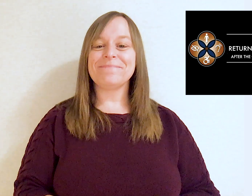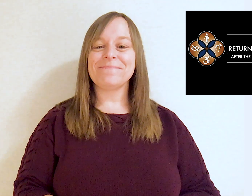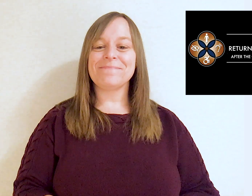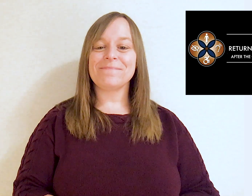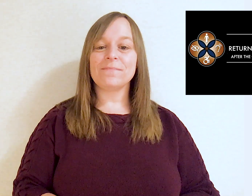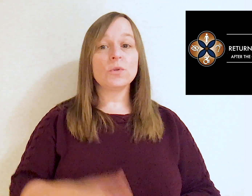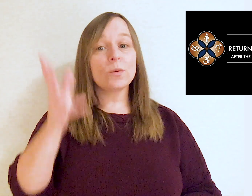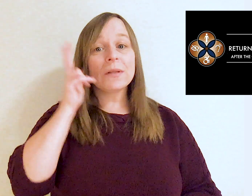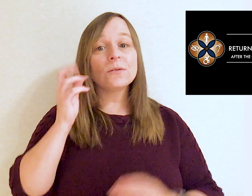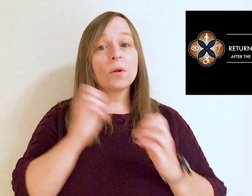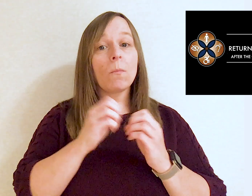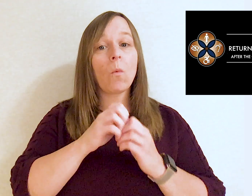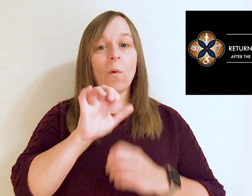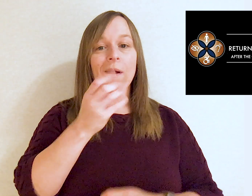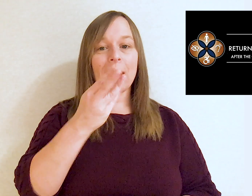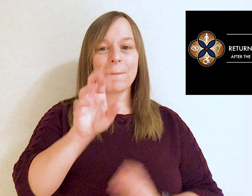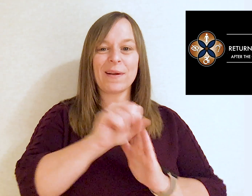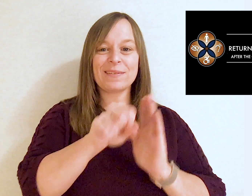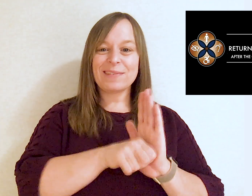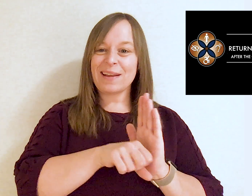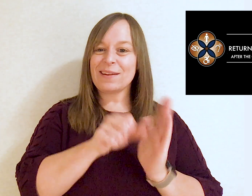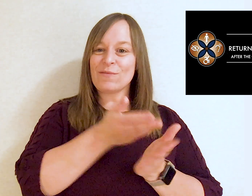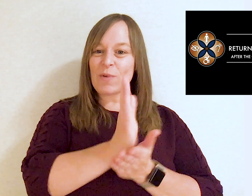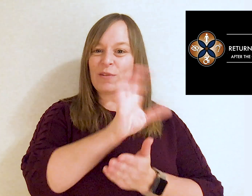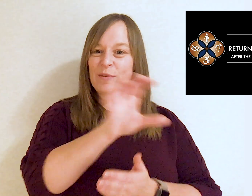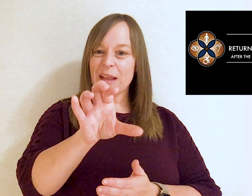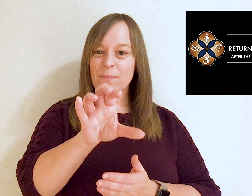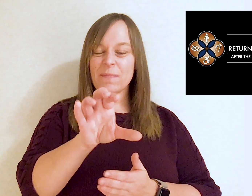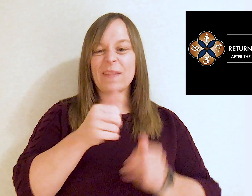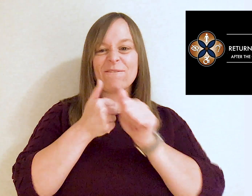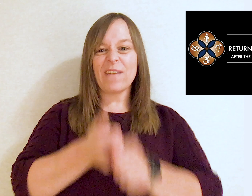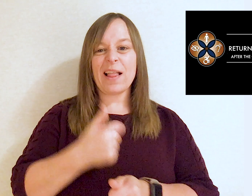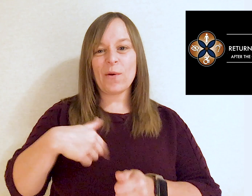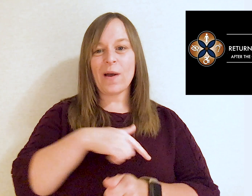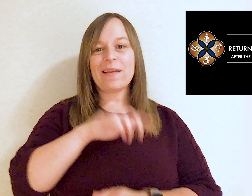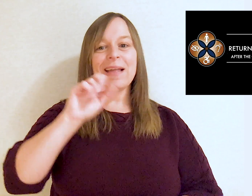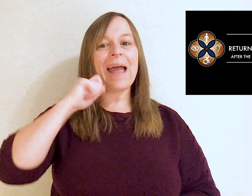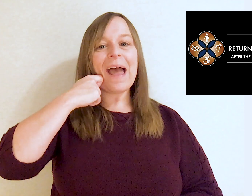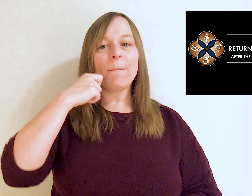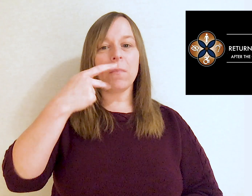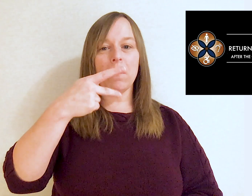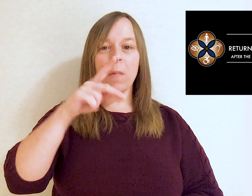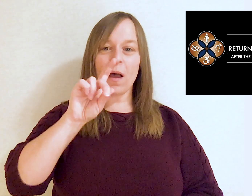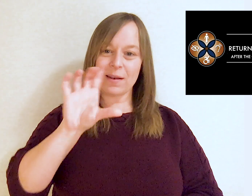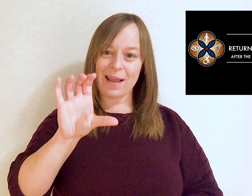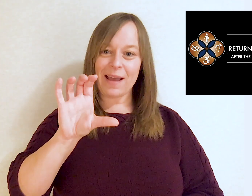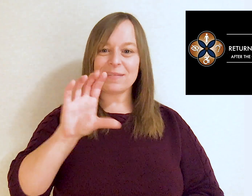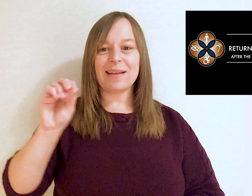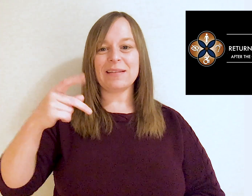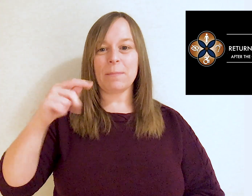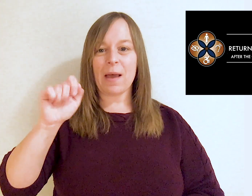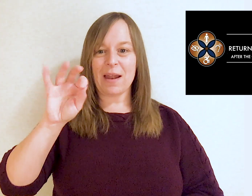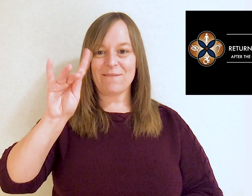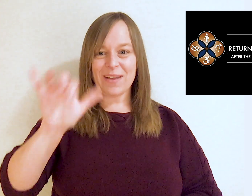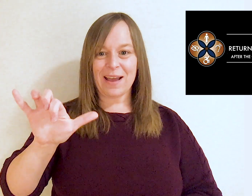To listen to more Empire State of Rights: Closed Captioned, follow us on Apple Podcasts and Spotify.